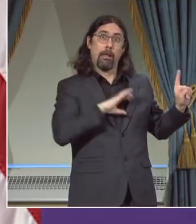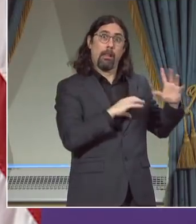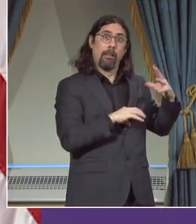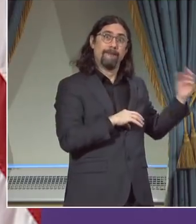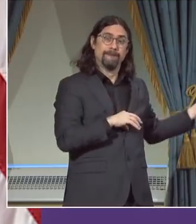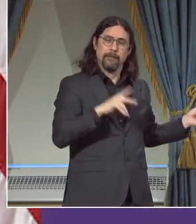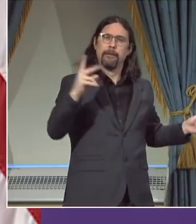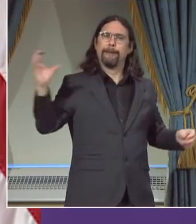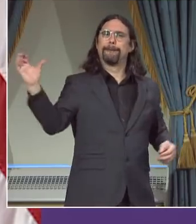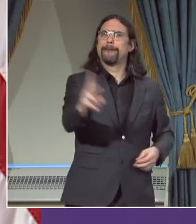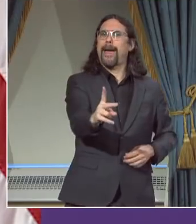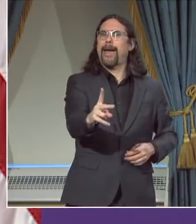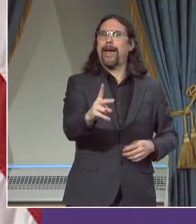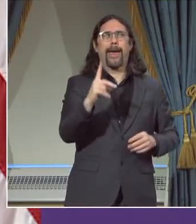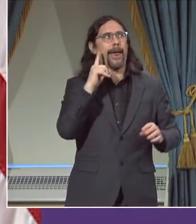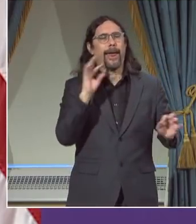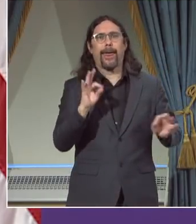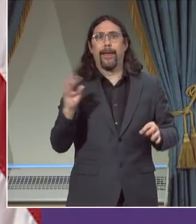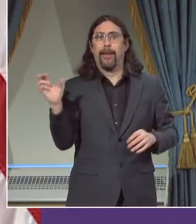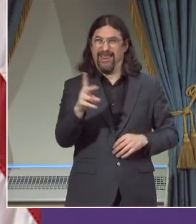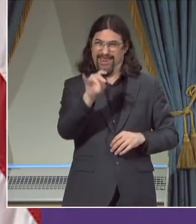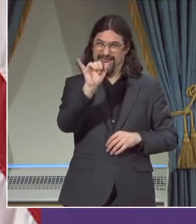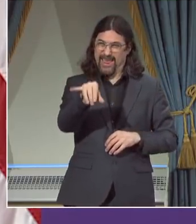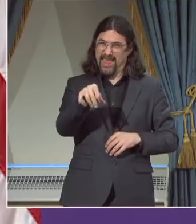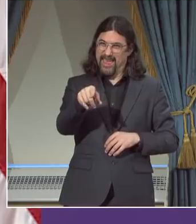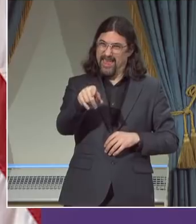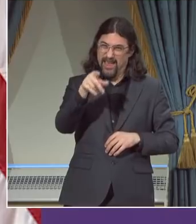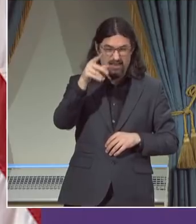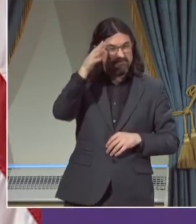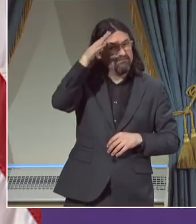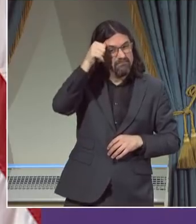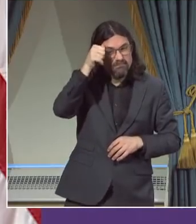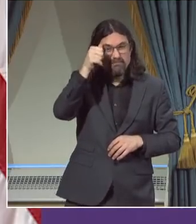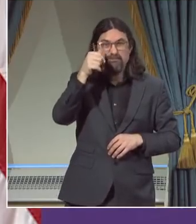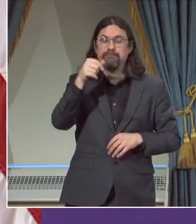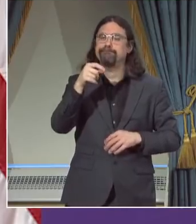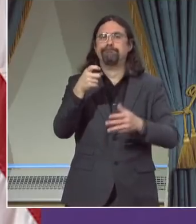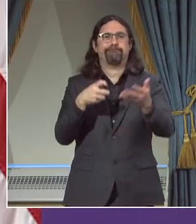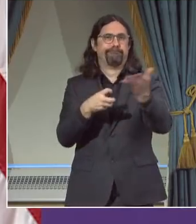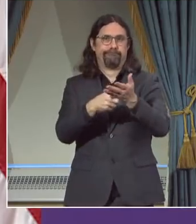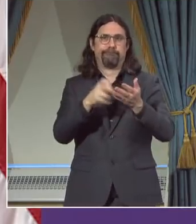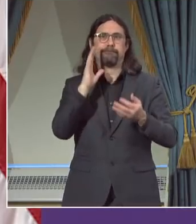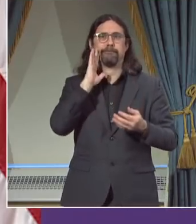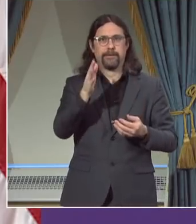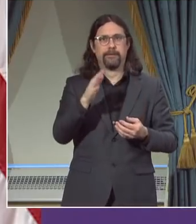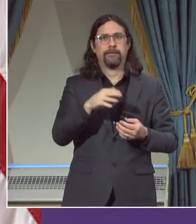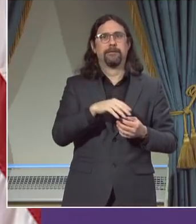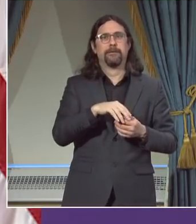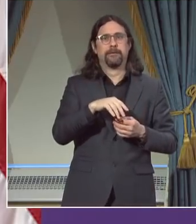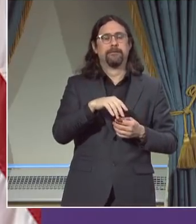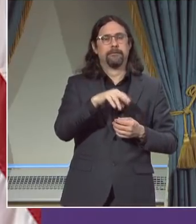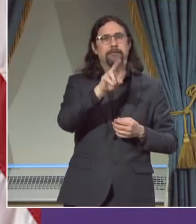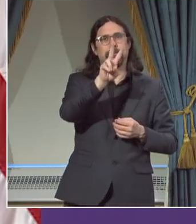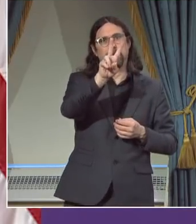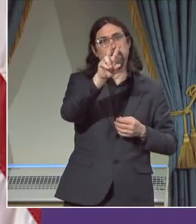IS THE FINES ARE IN THE RAN GEOF $250 TO $500. THAT OBVIOUSLY